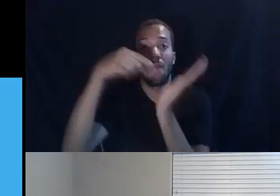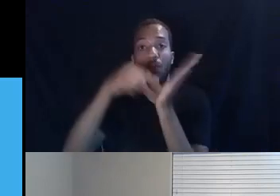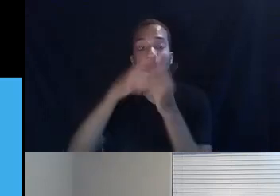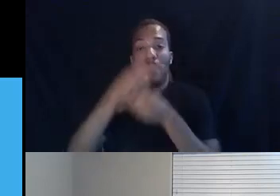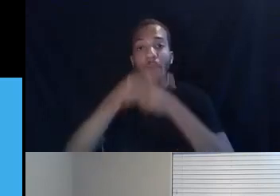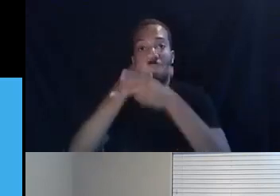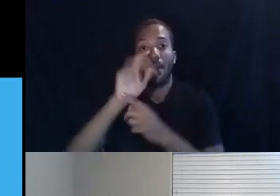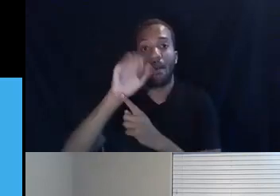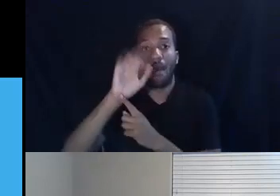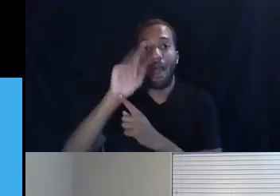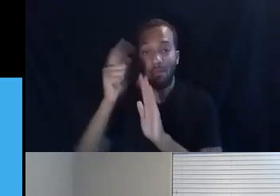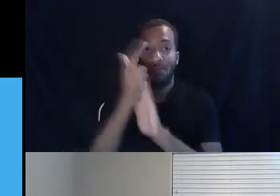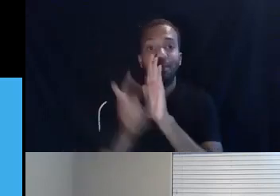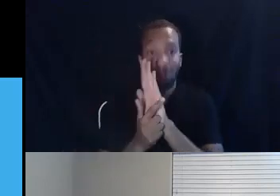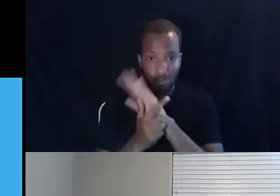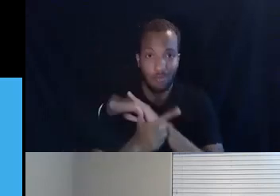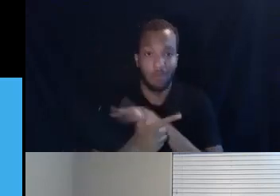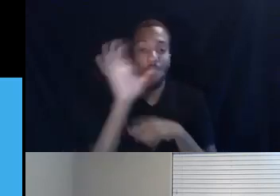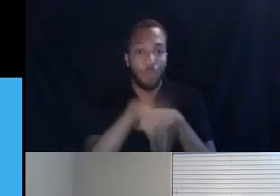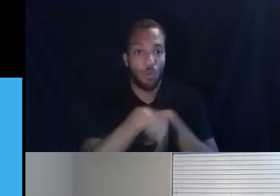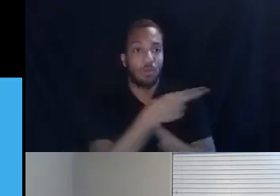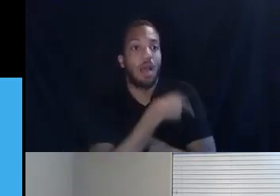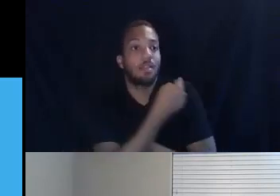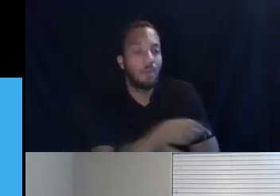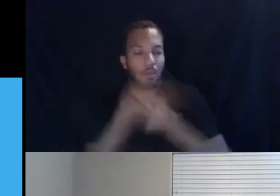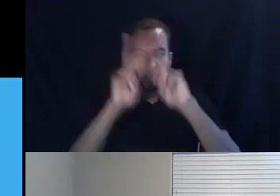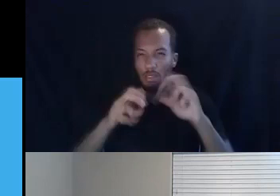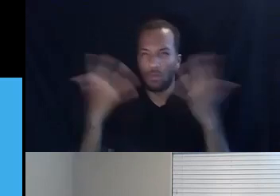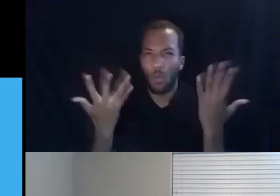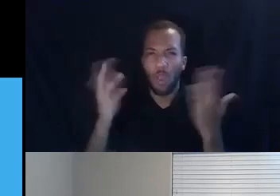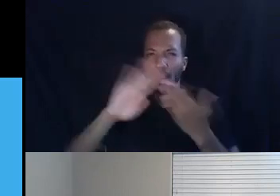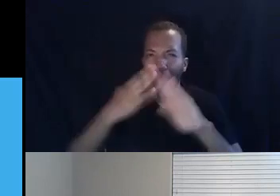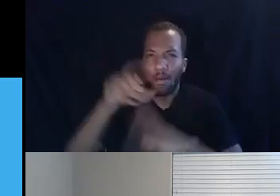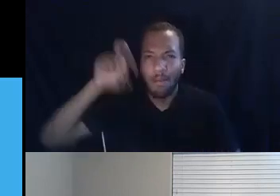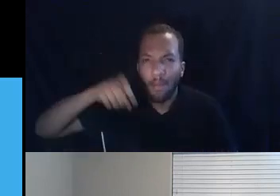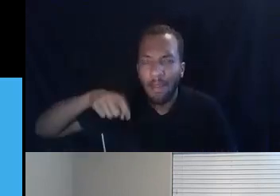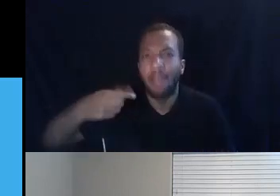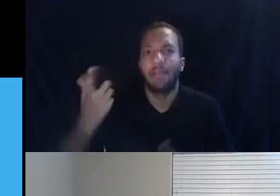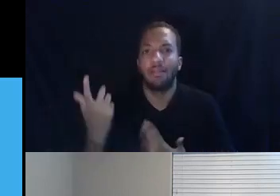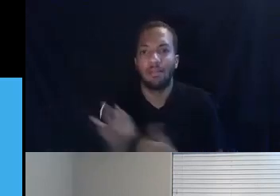as mentioned before to assess the needs of our communities through community help needs assessment, CHNAs for us